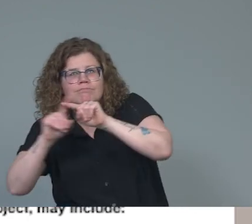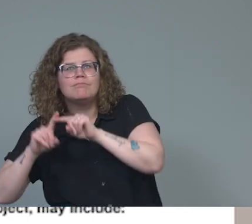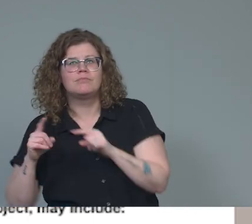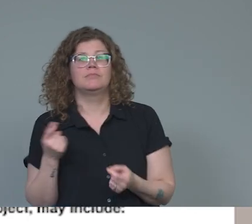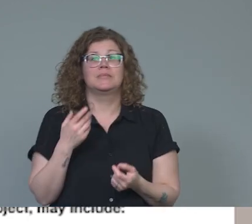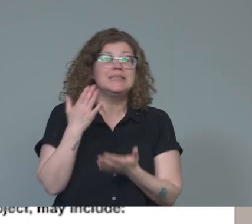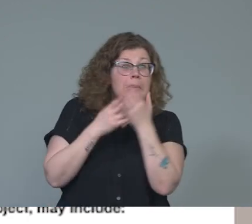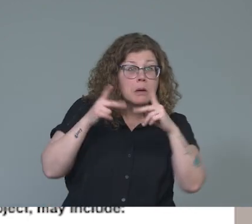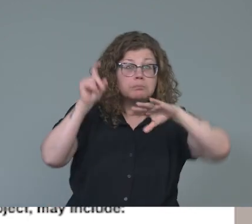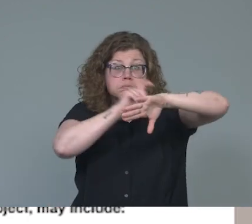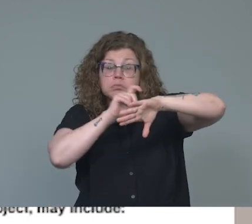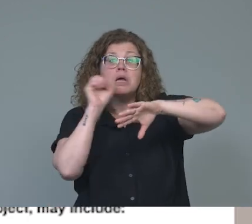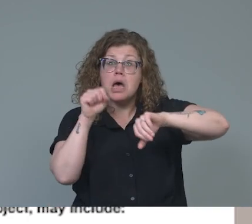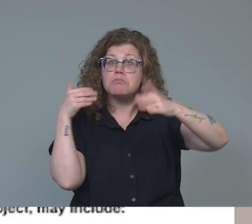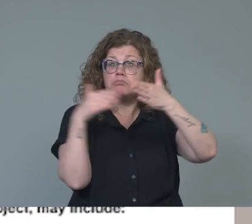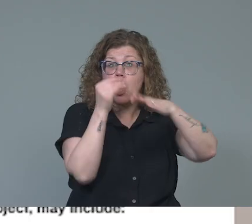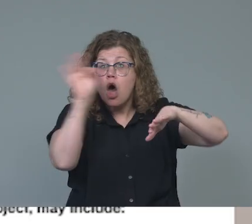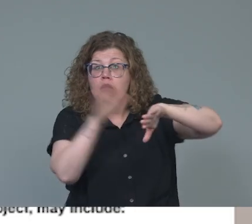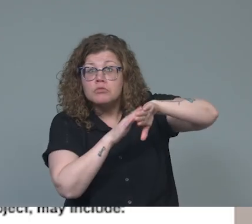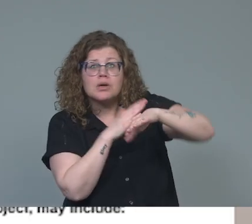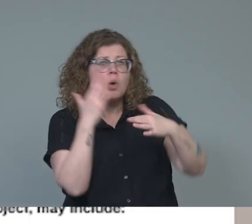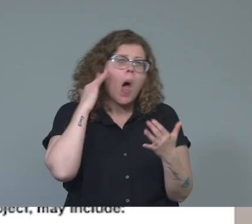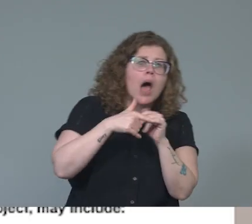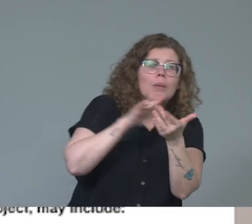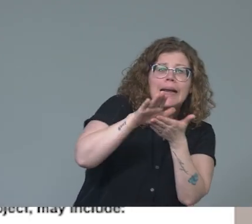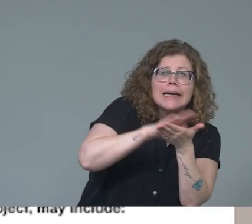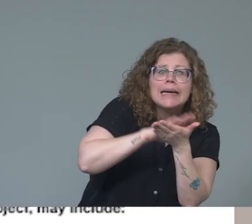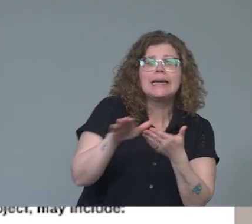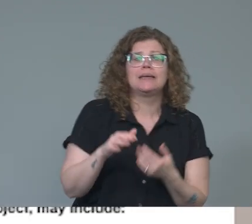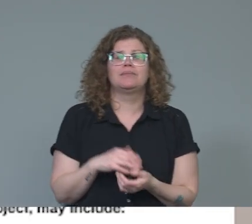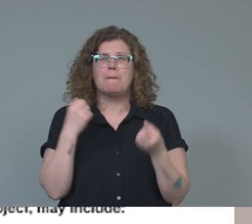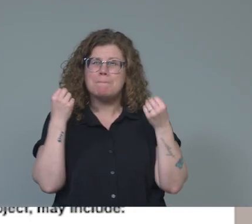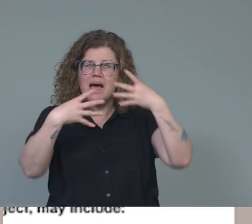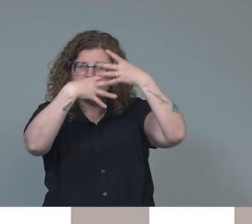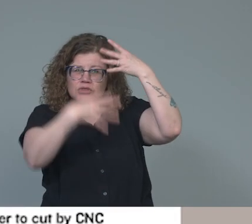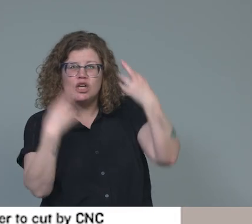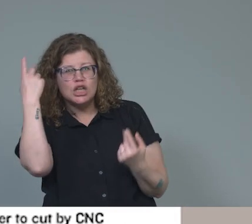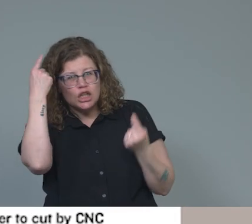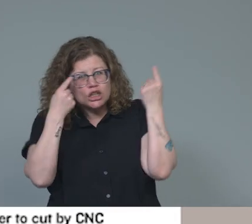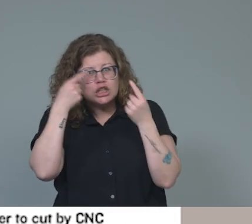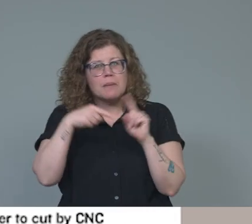any PPE that you need to protect the artists and also to protect the public from the site. He talks about direct to surface